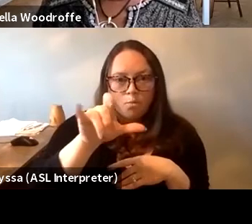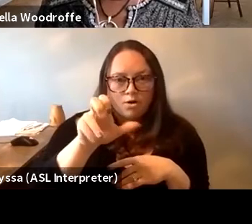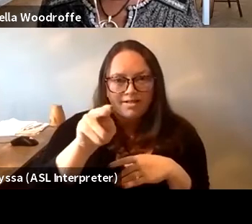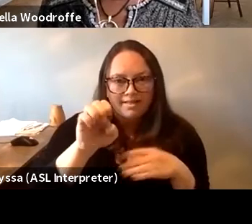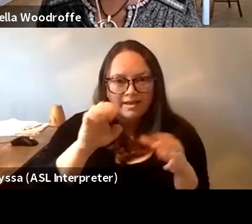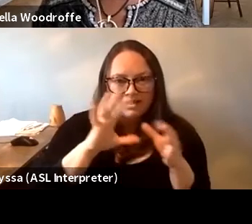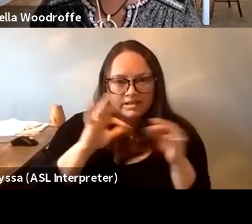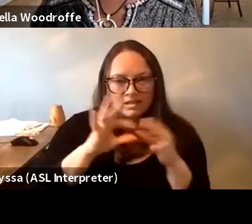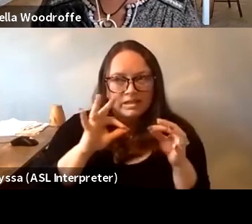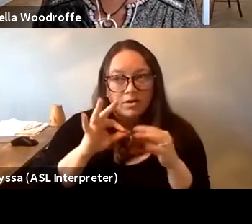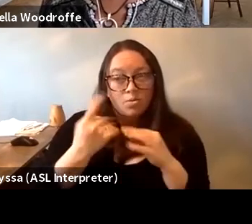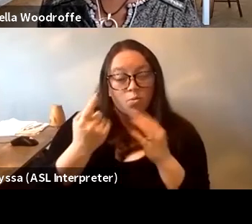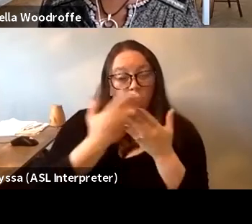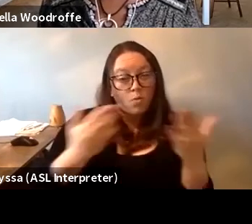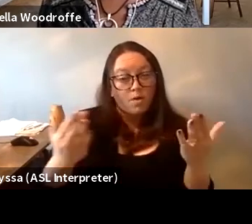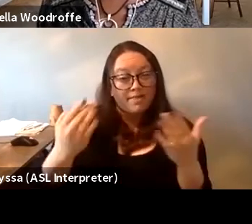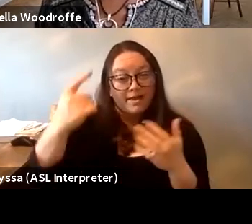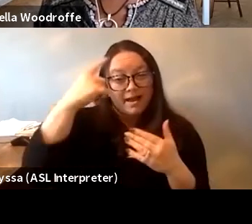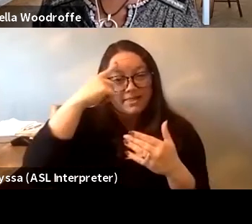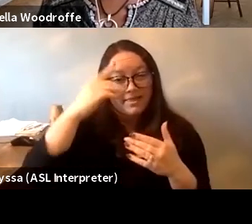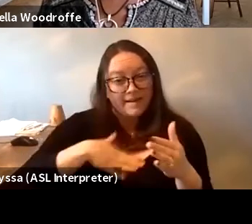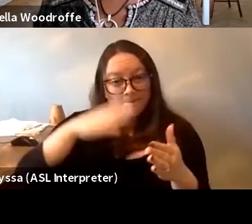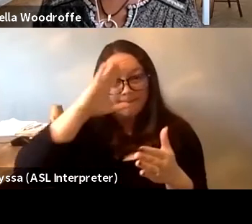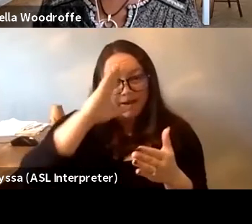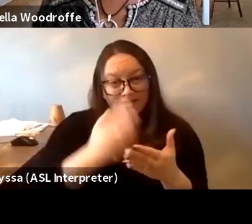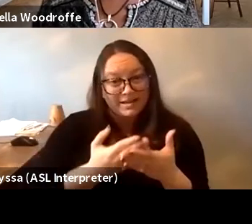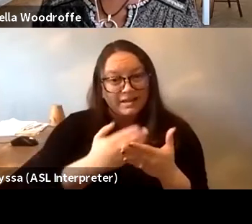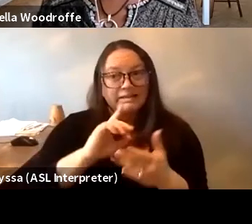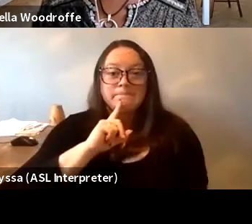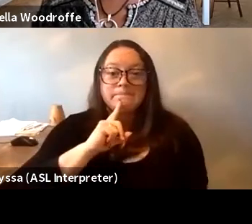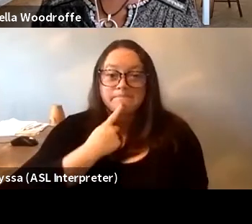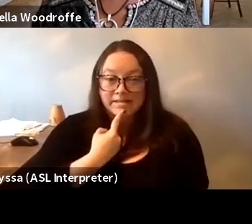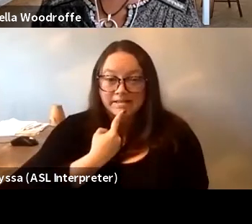family member is the church community. And that's because I